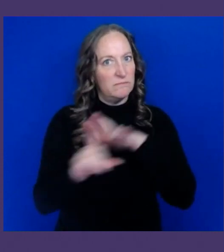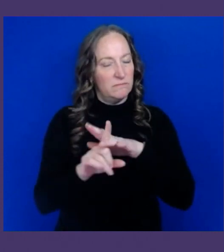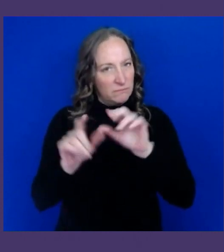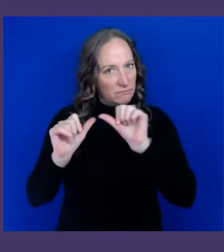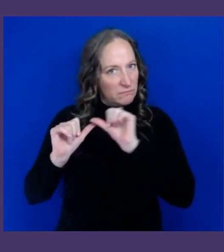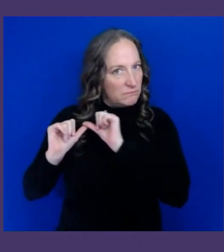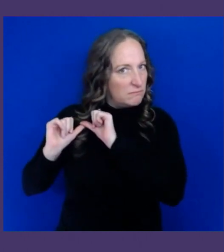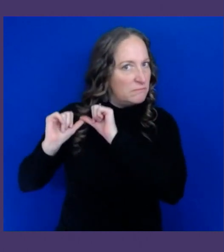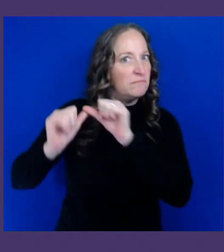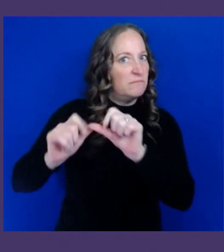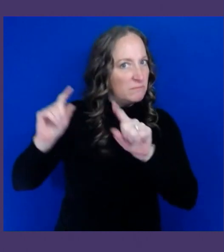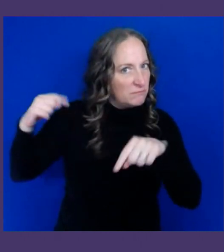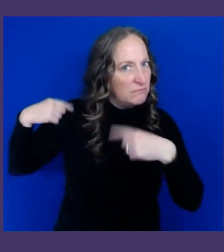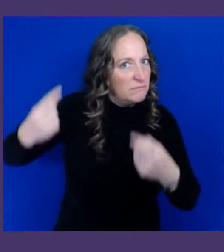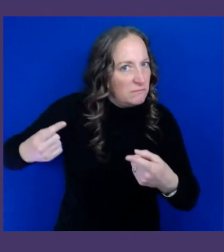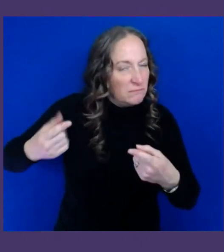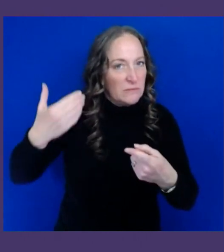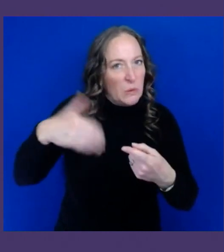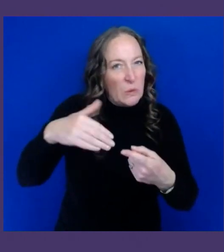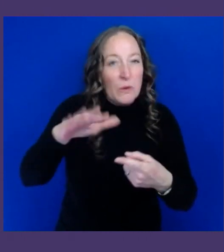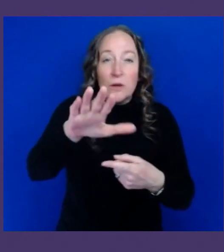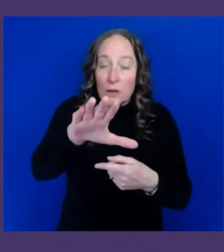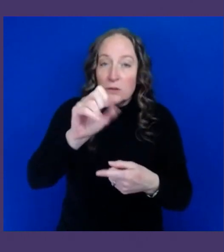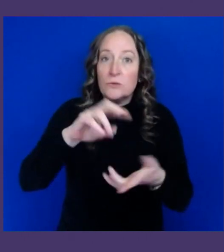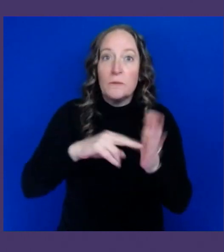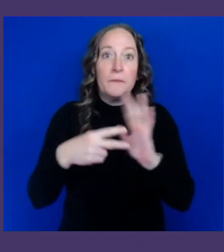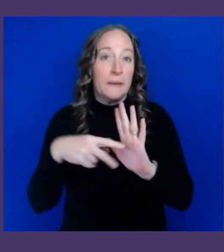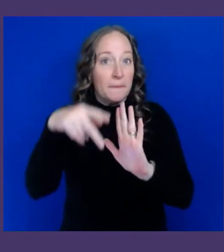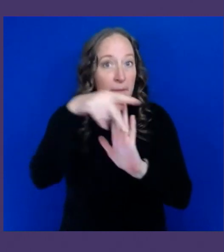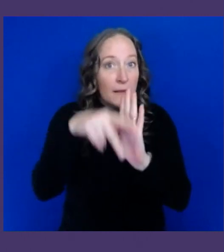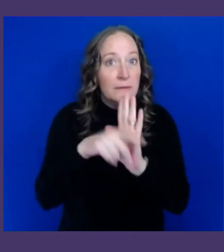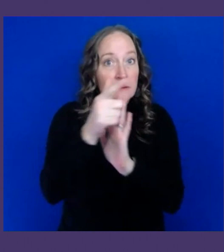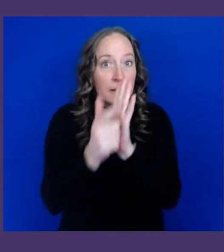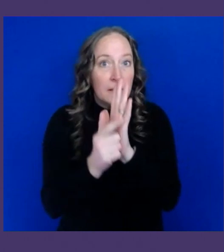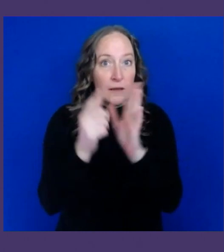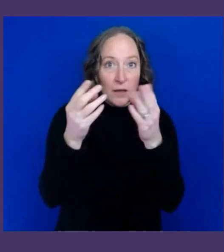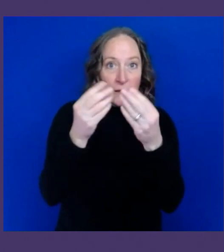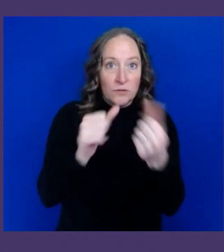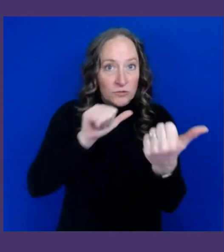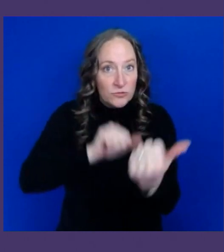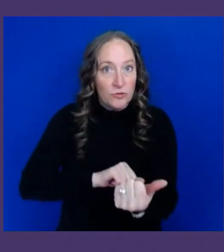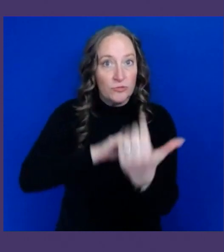as we build policy solutions to it, we recognize that reality.